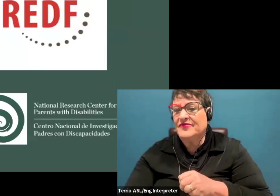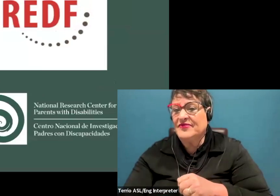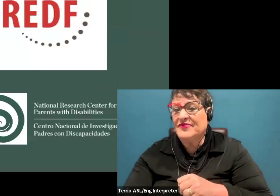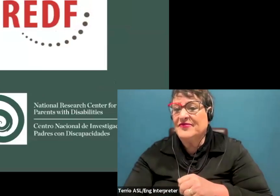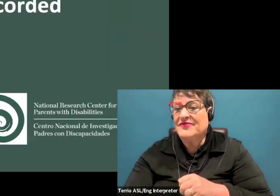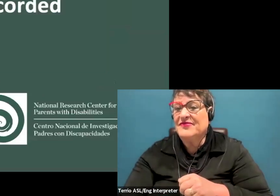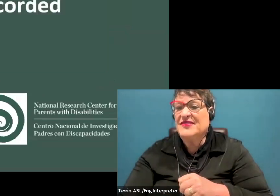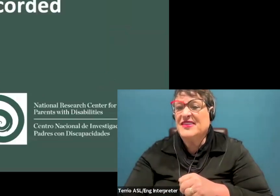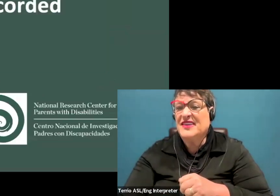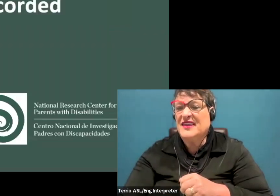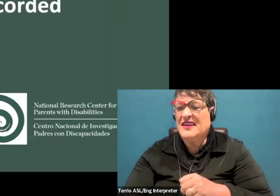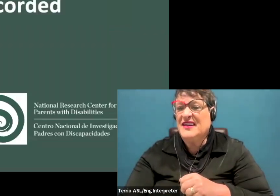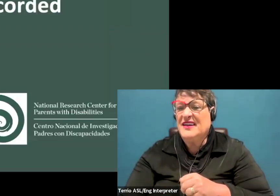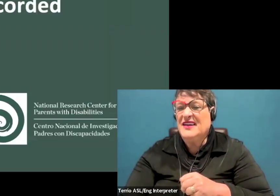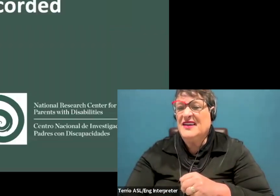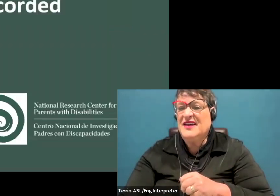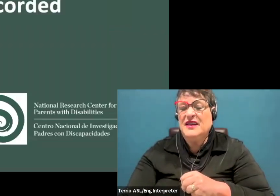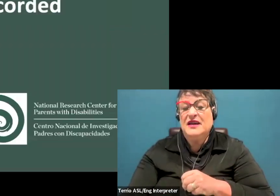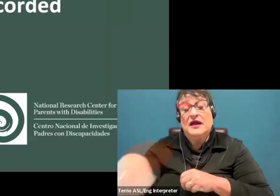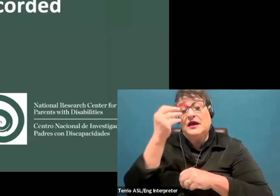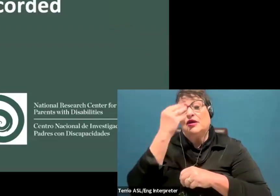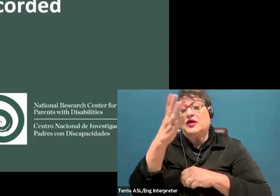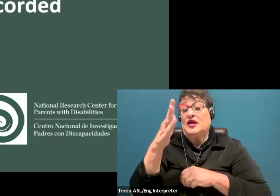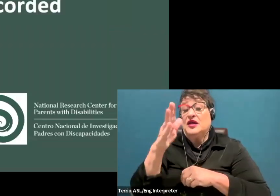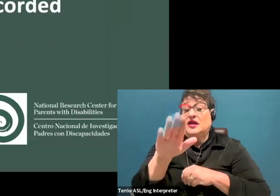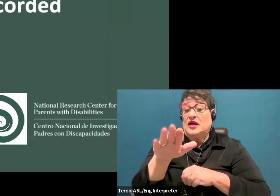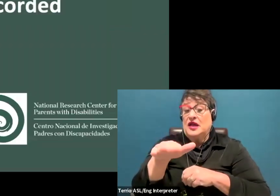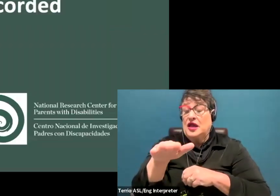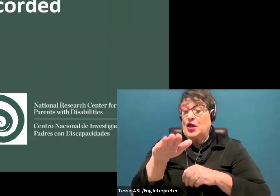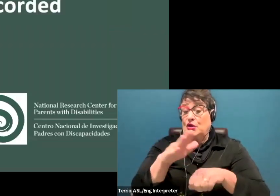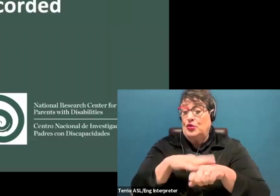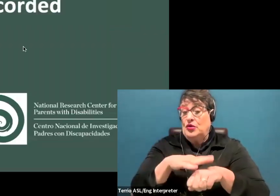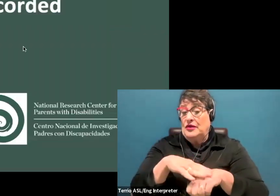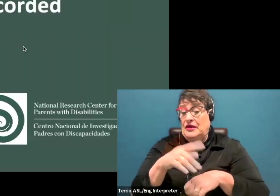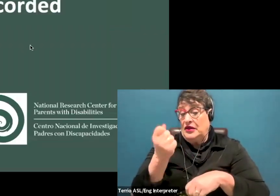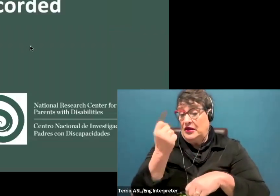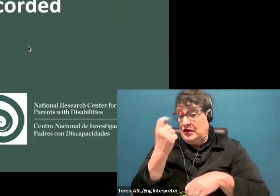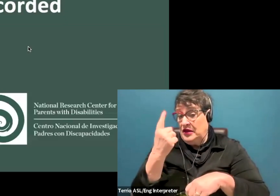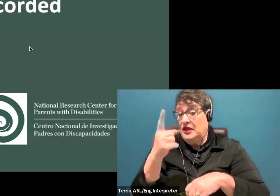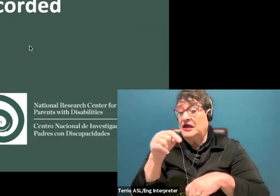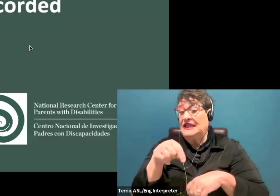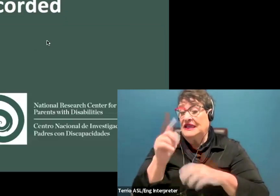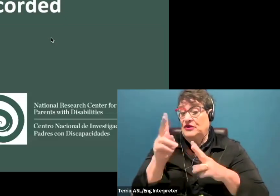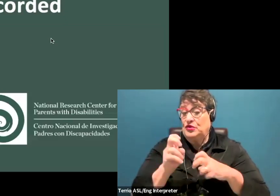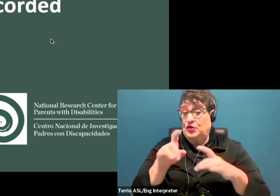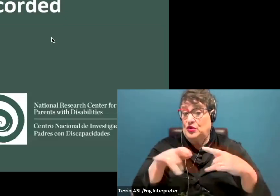I just want to remind you that this meeting is being recorded, so please don't share